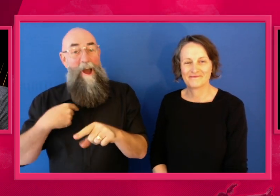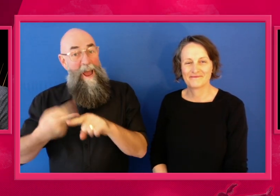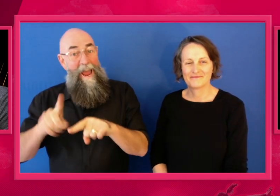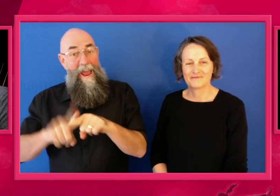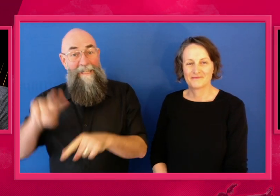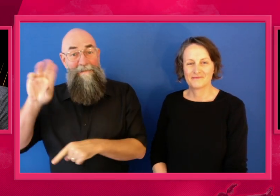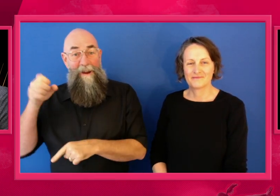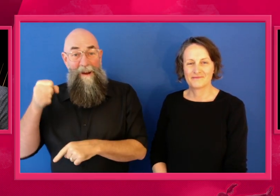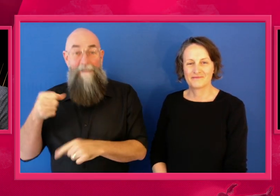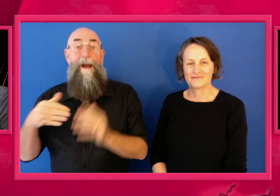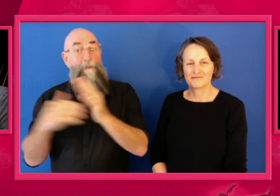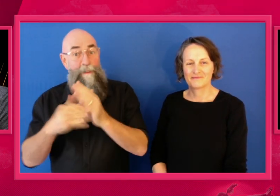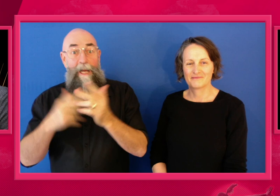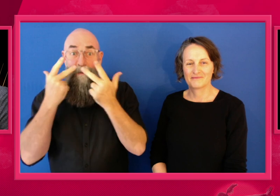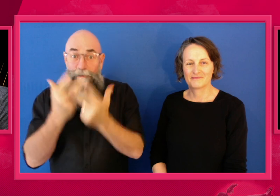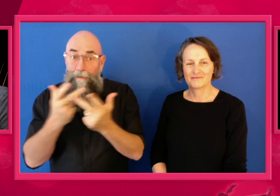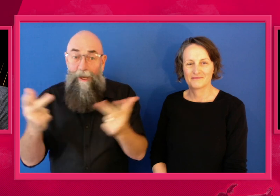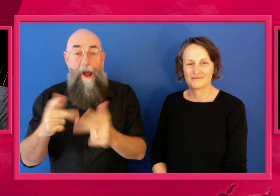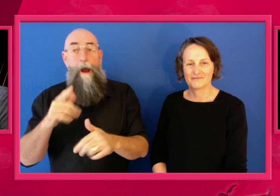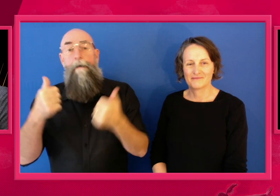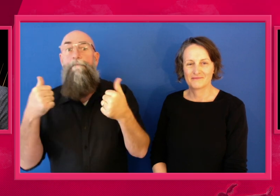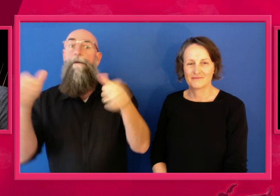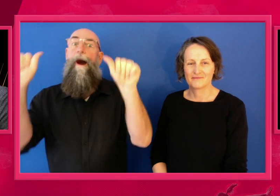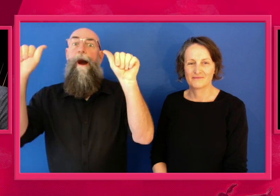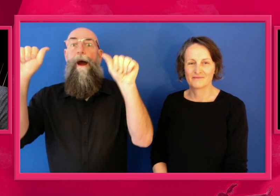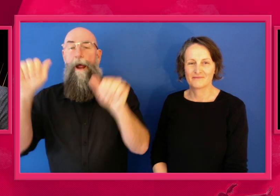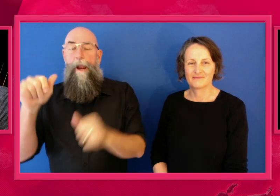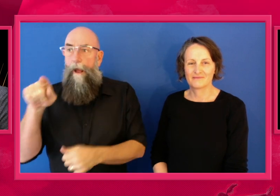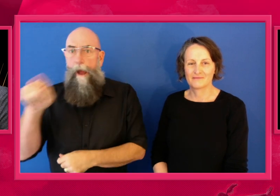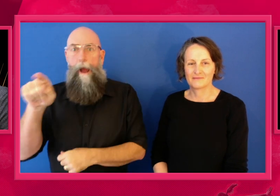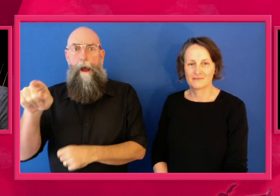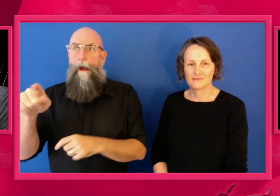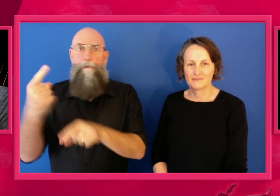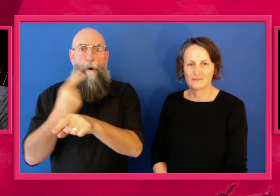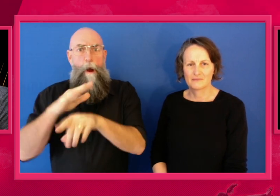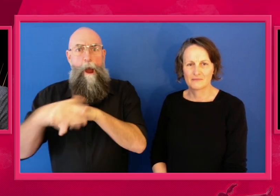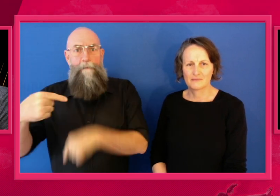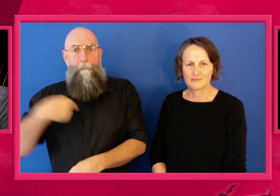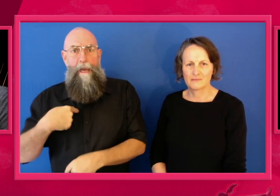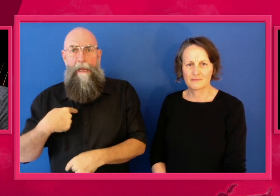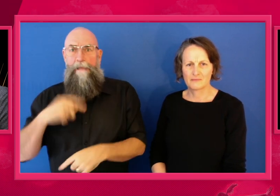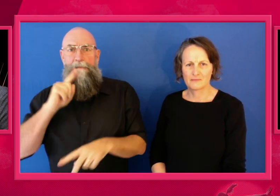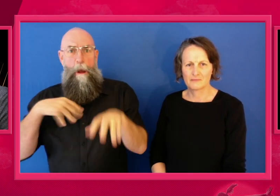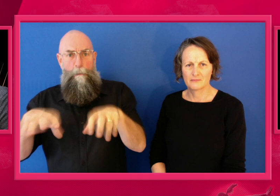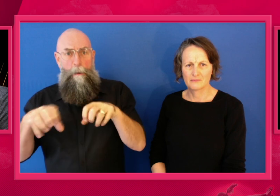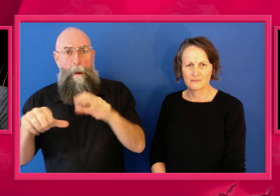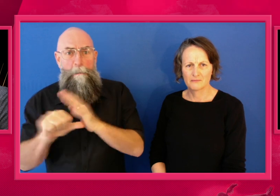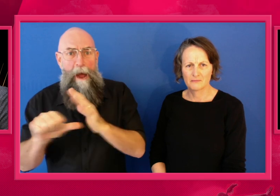And on today's show, finally, accusations of tightness get leveled at moi. Georgie Tunny: Are they true?